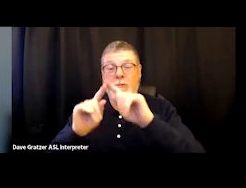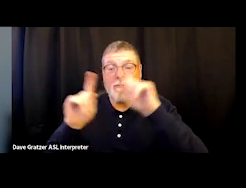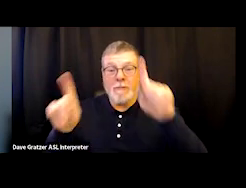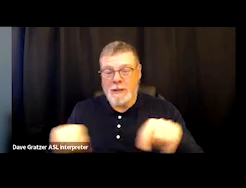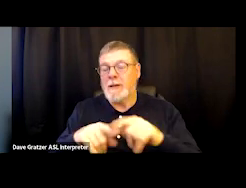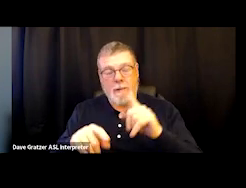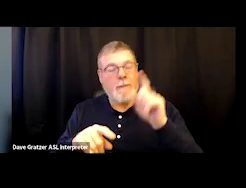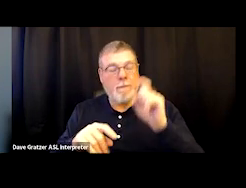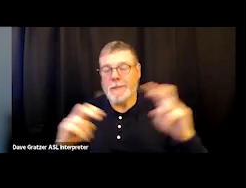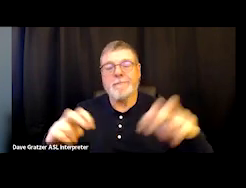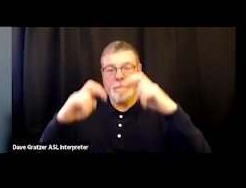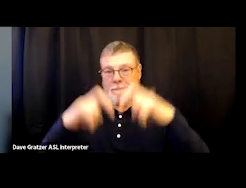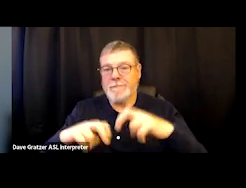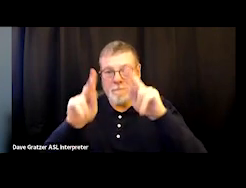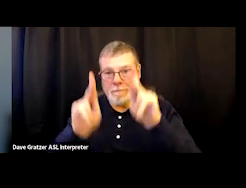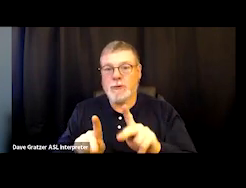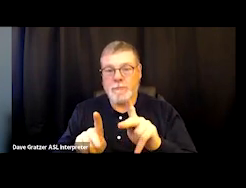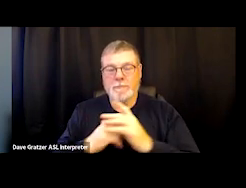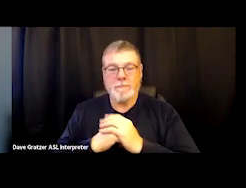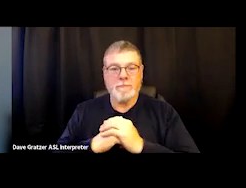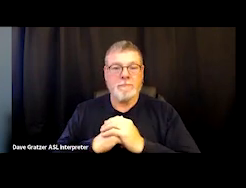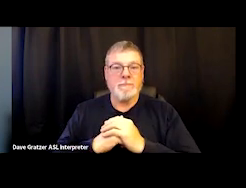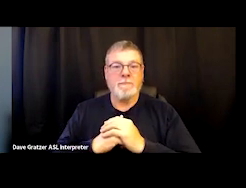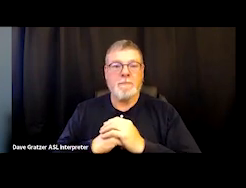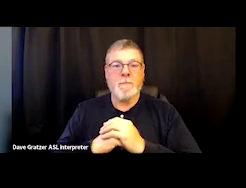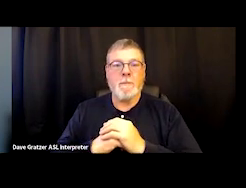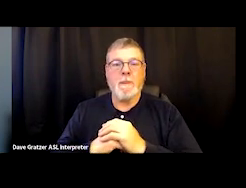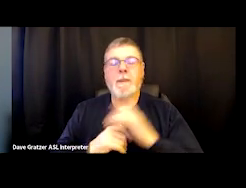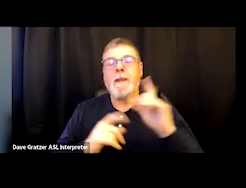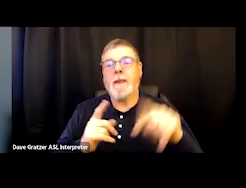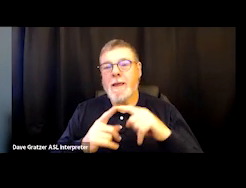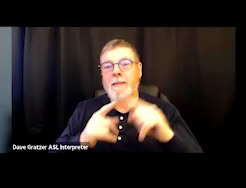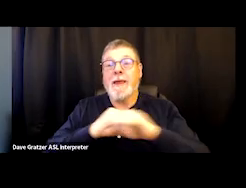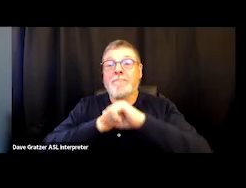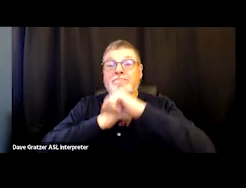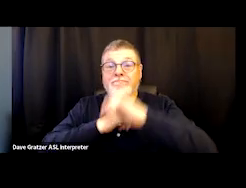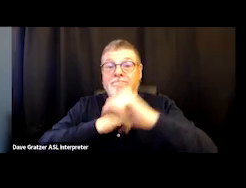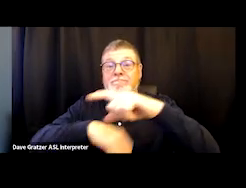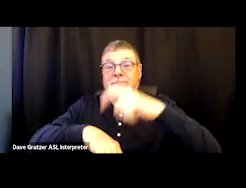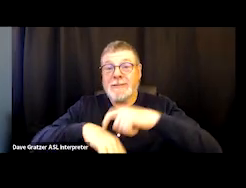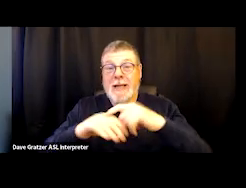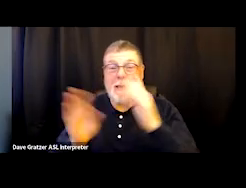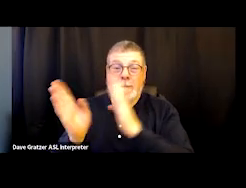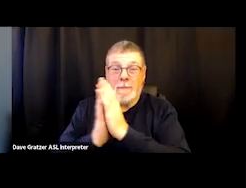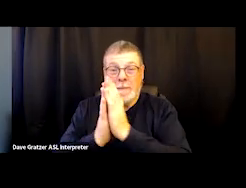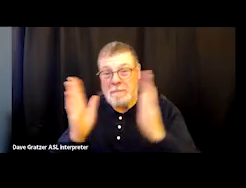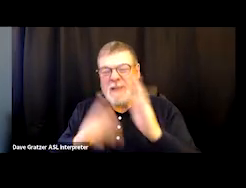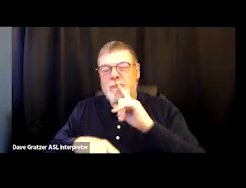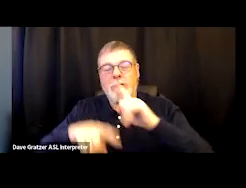you're gonna have to meet the person in person. And then the length of time of engagement will really depend on the applicant,